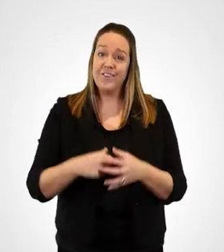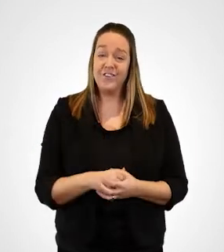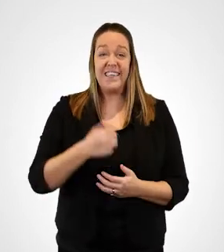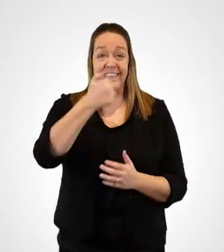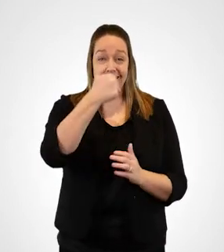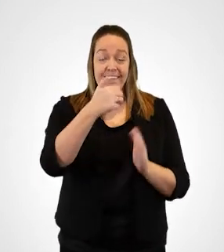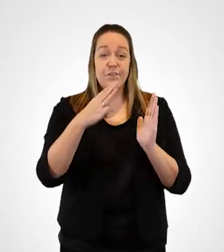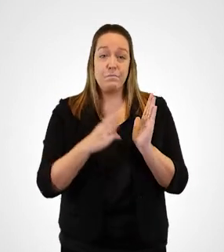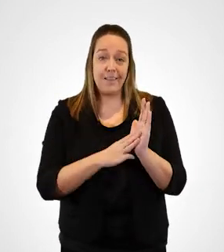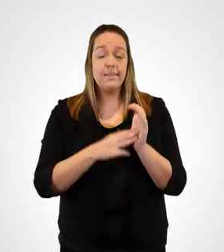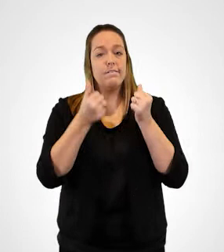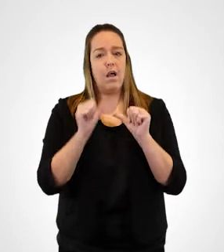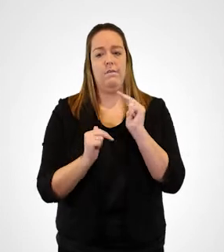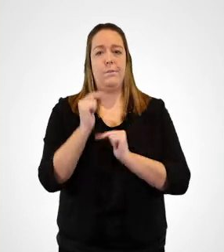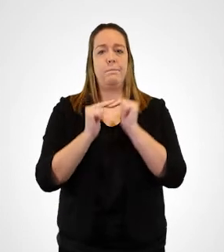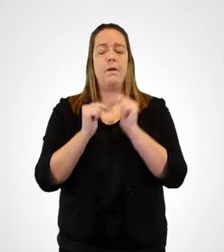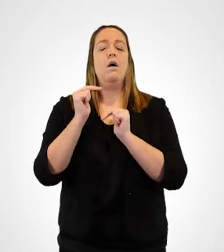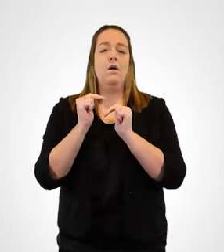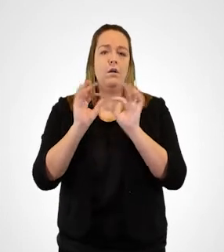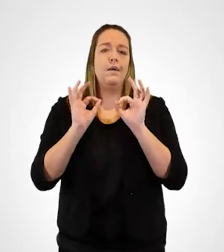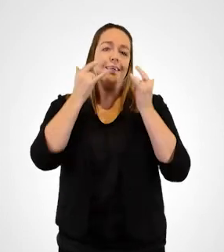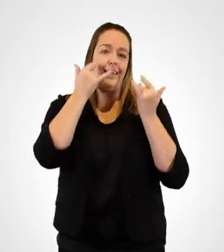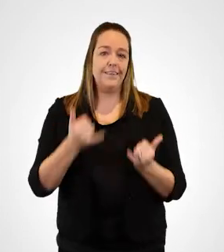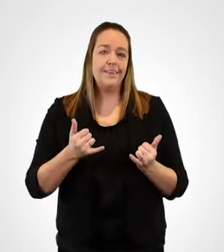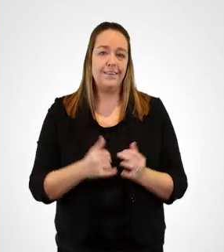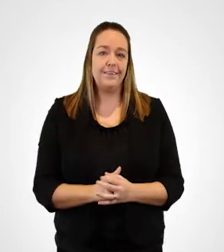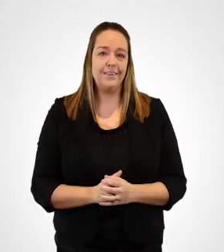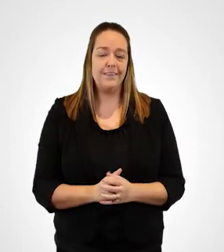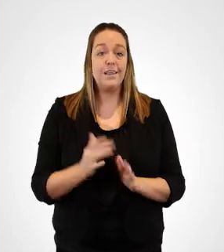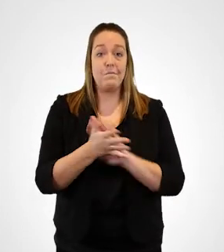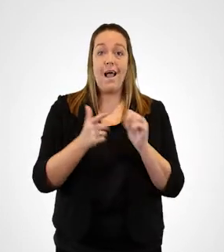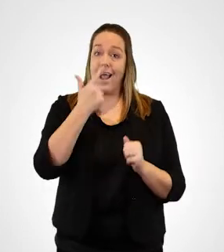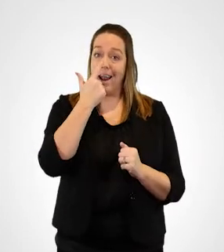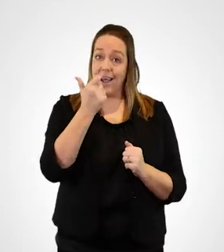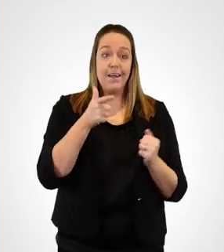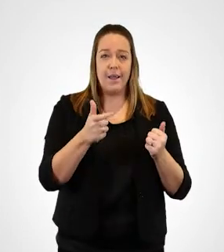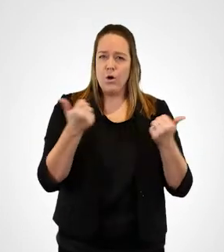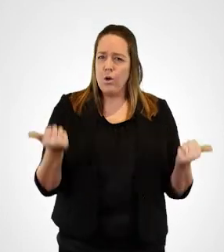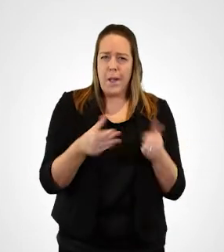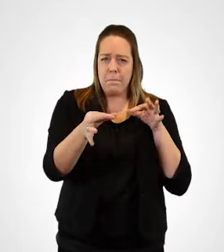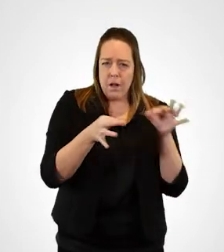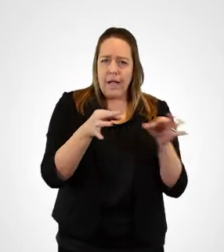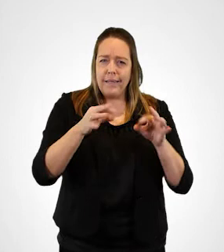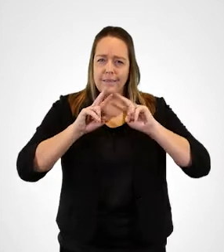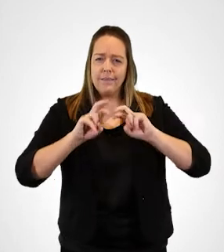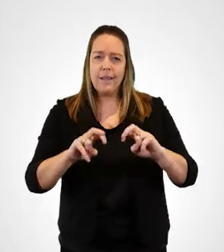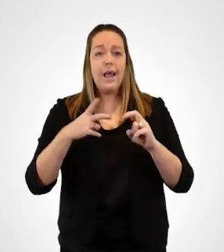It actually took six months to develop this test, so it's just as well we planned the study really carefully so we had time to do that